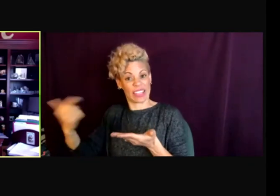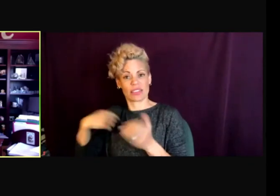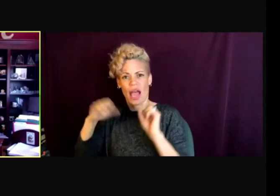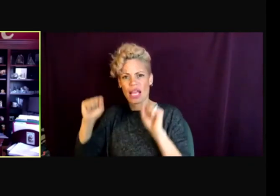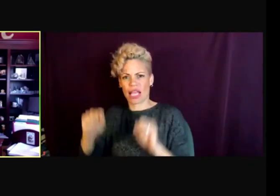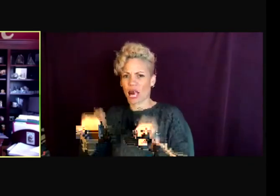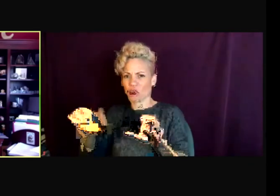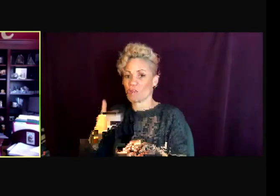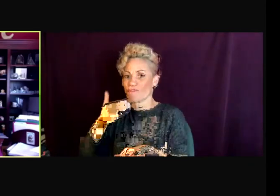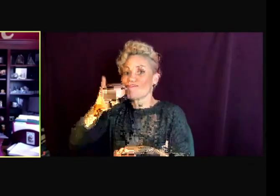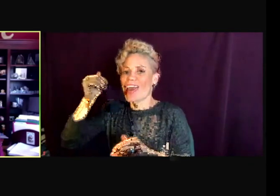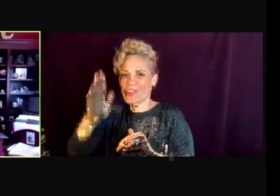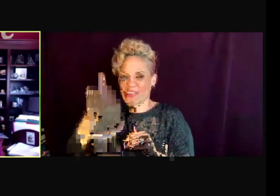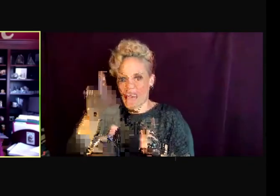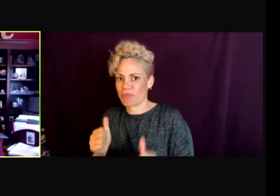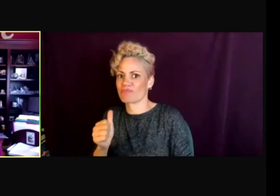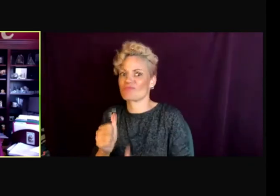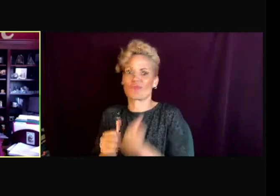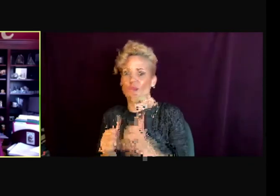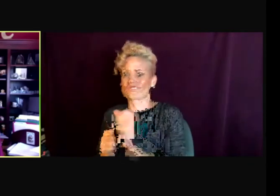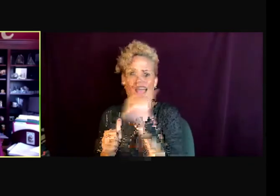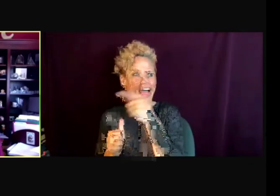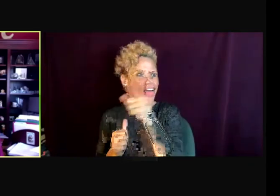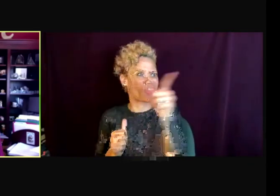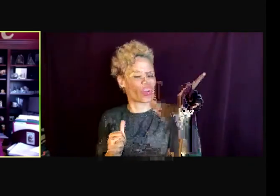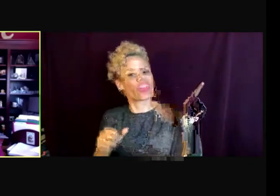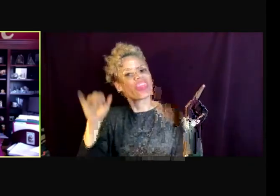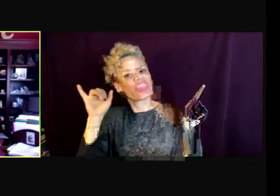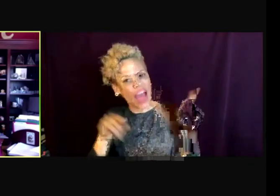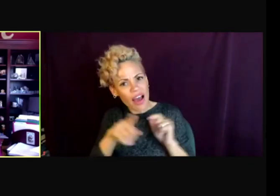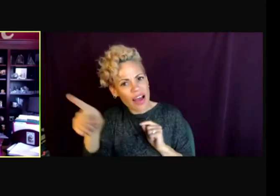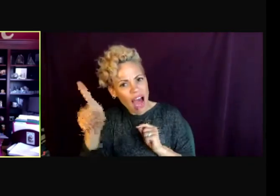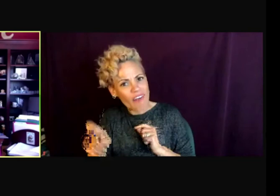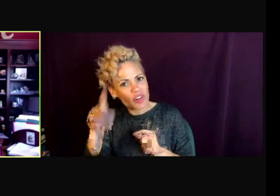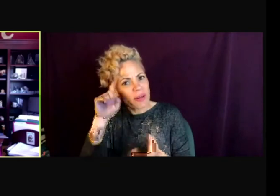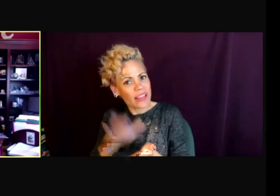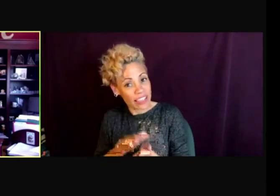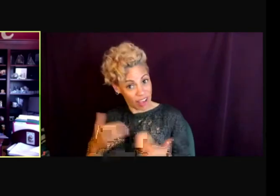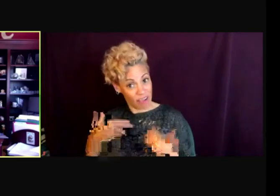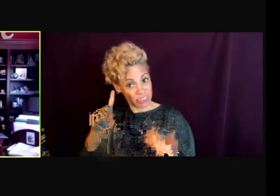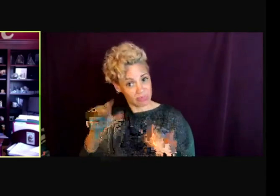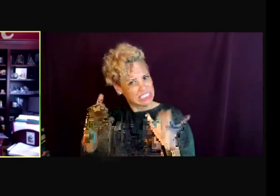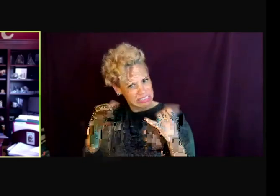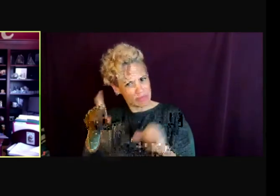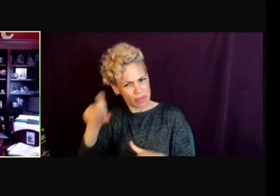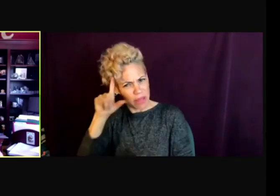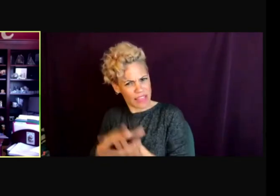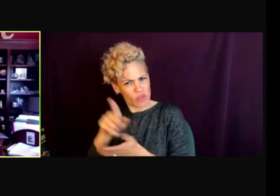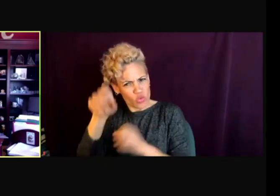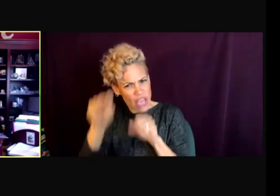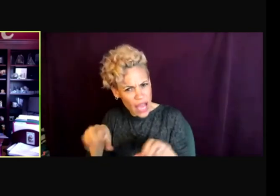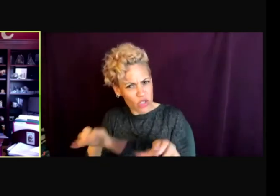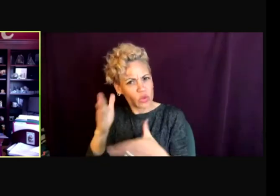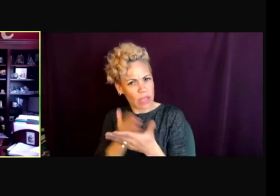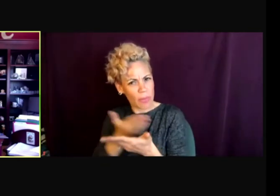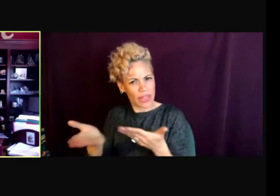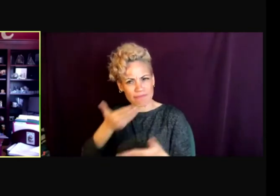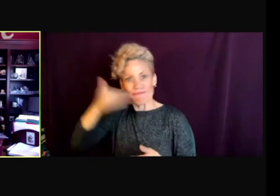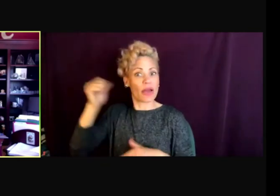And that's what we have to believe as someone with a disability, but also what we have to convince other people,